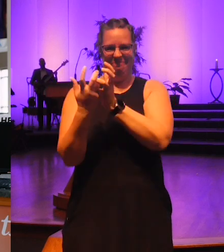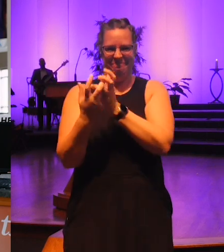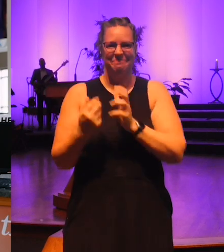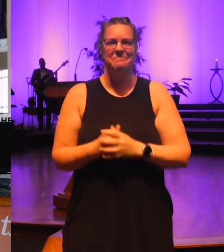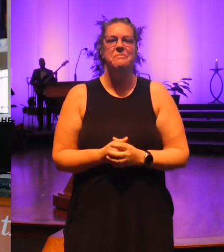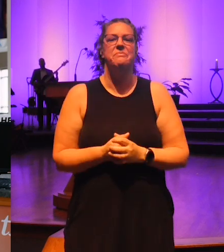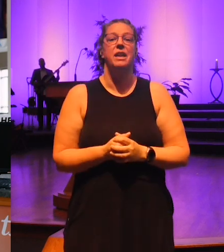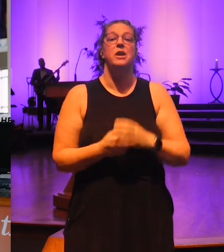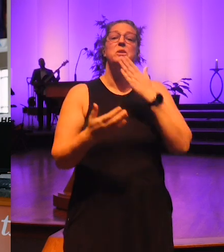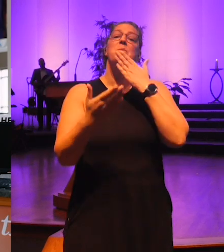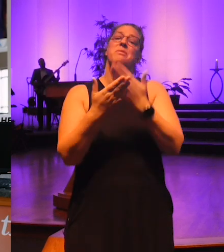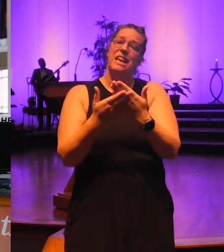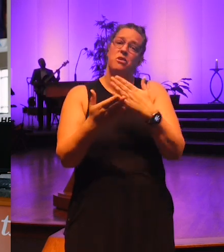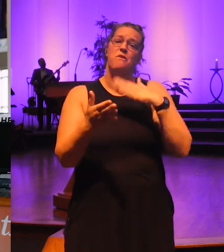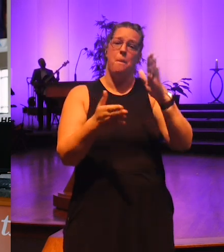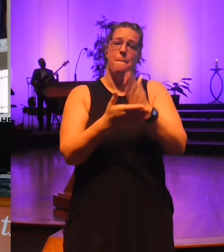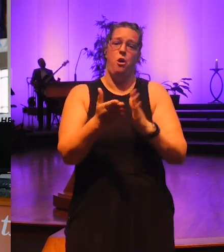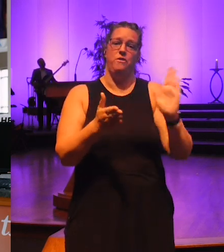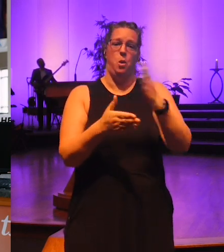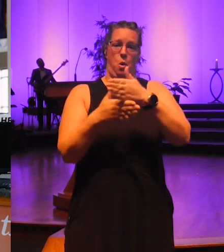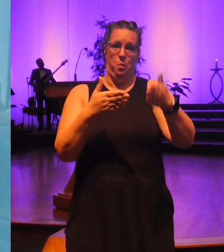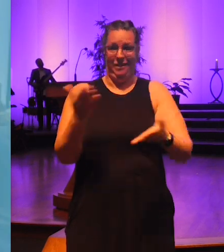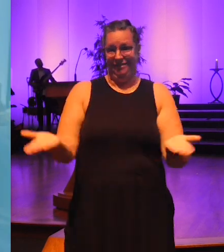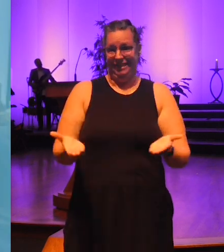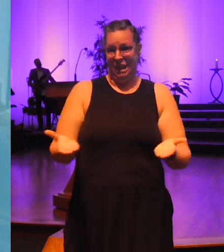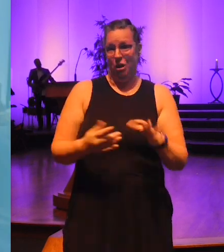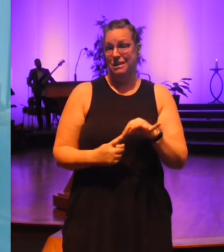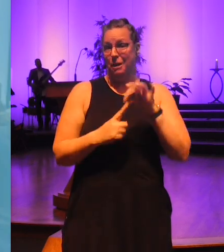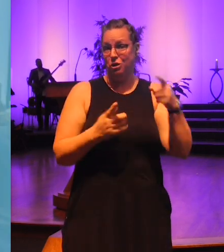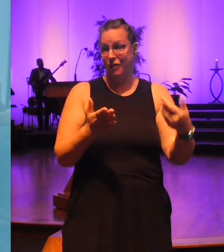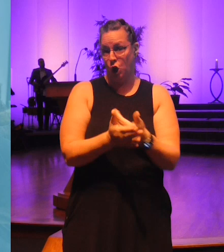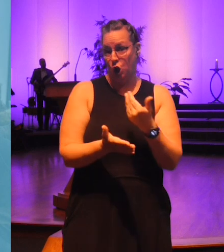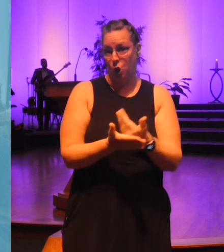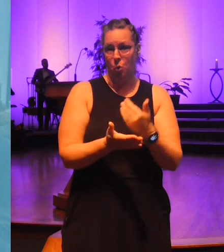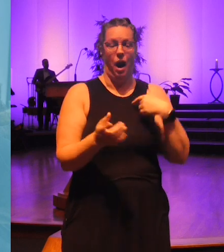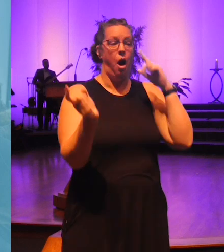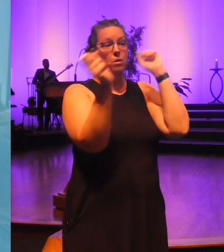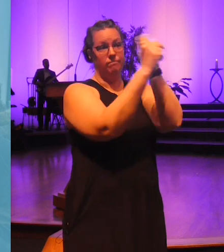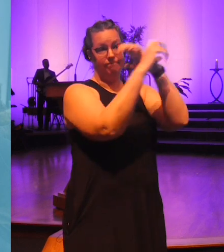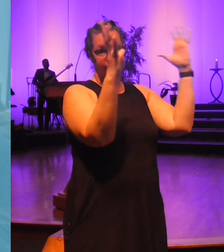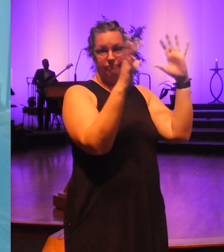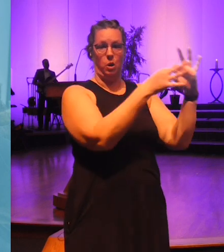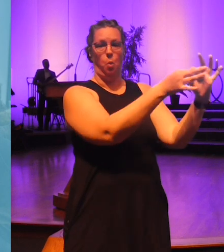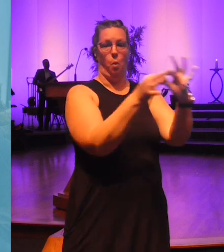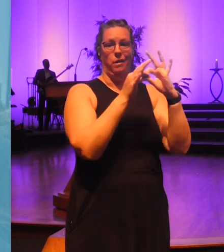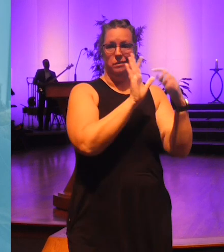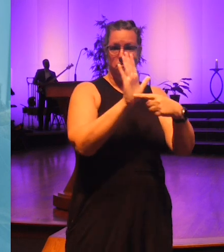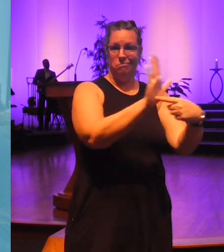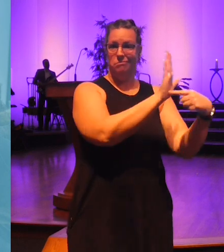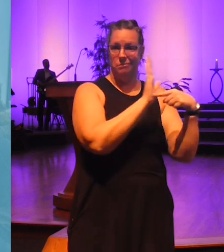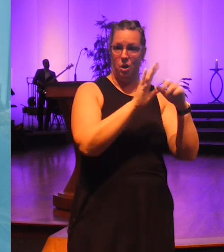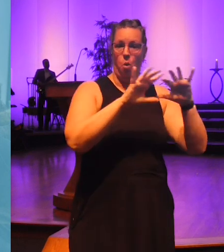your weekend with us especially if you're new our vision Oneness revealed a world of love peace and